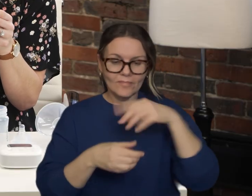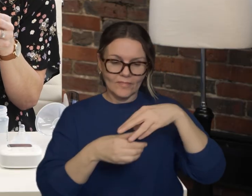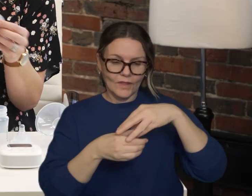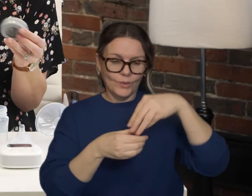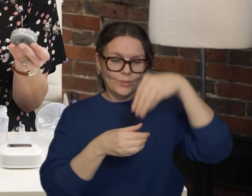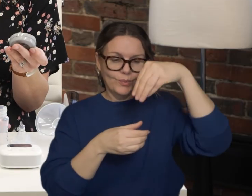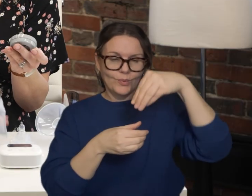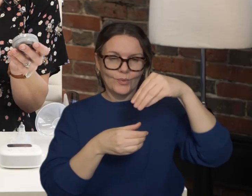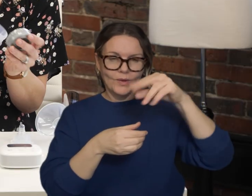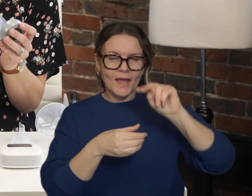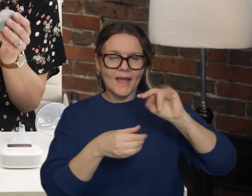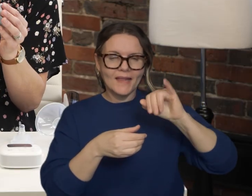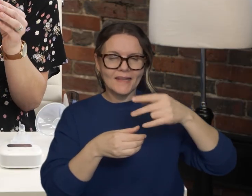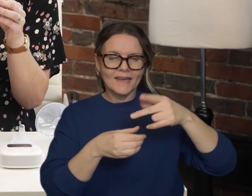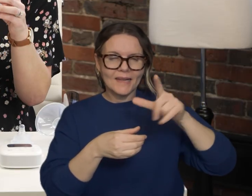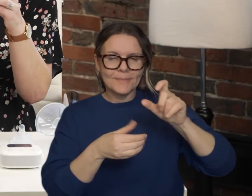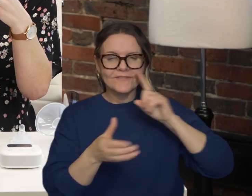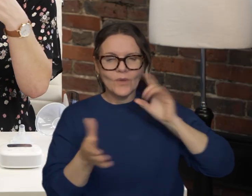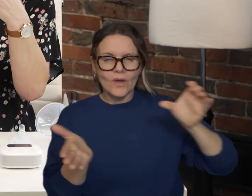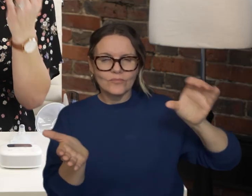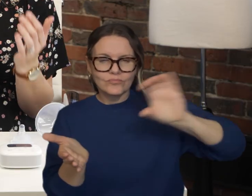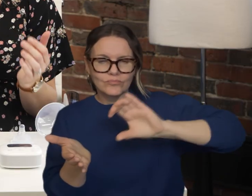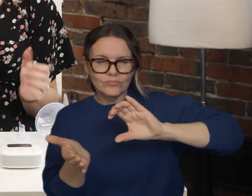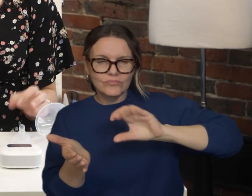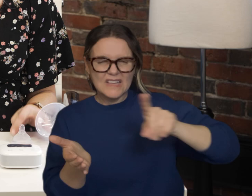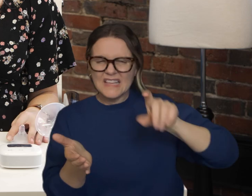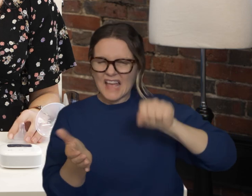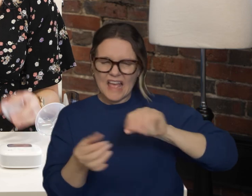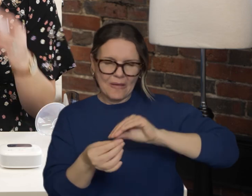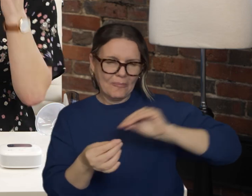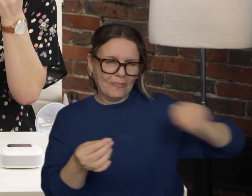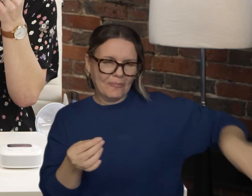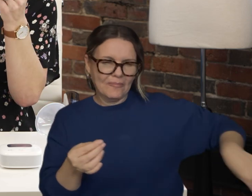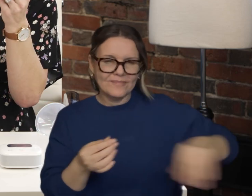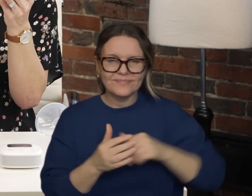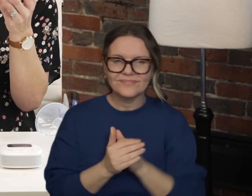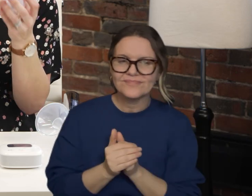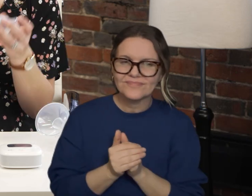that's going to face up so that you can use a storage bottle versus that feeding bottle